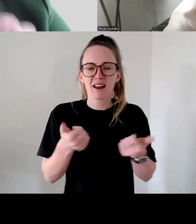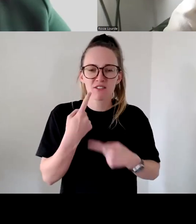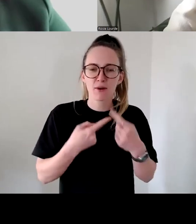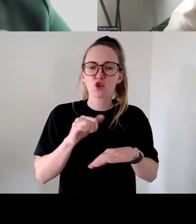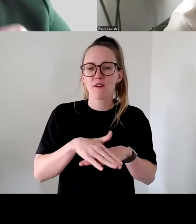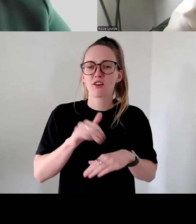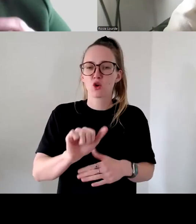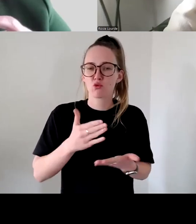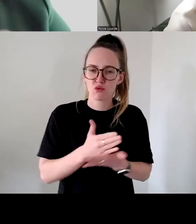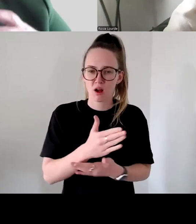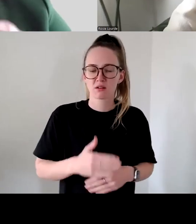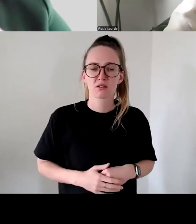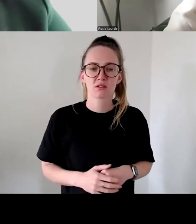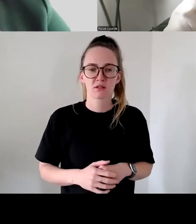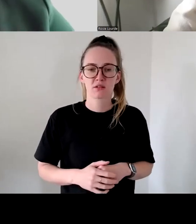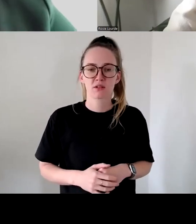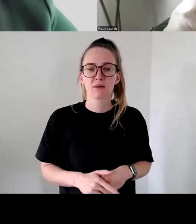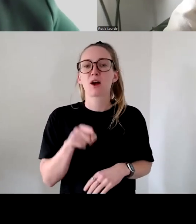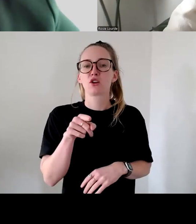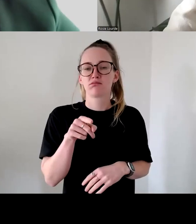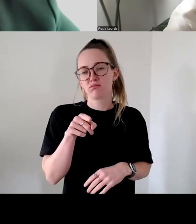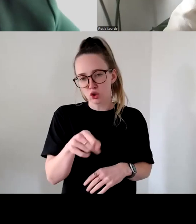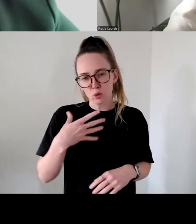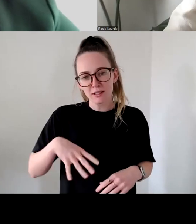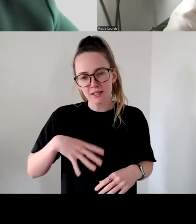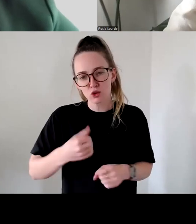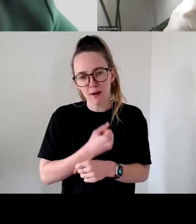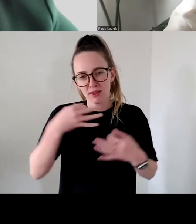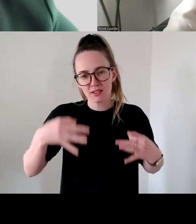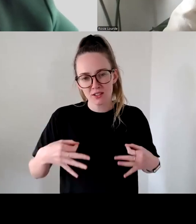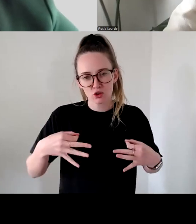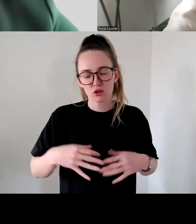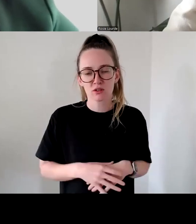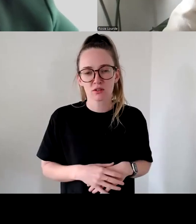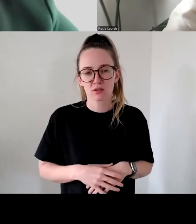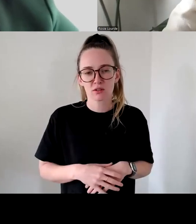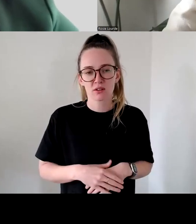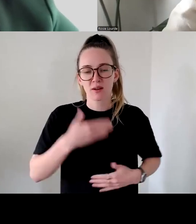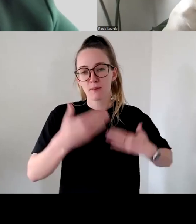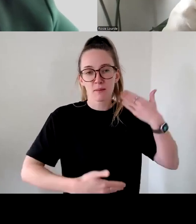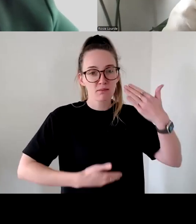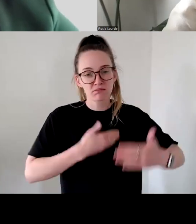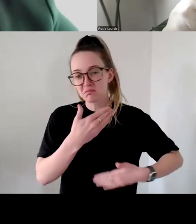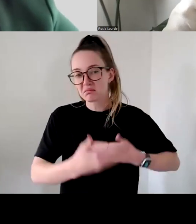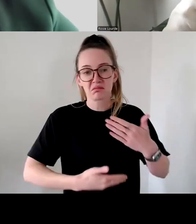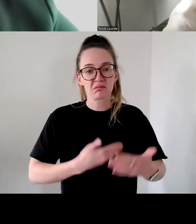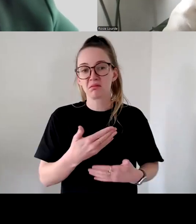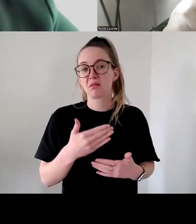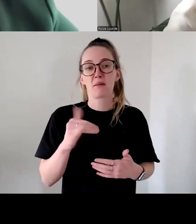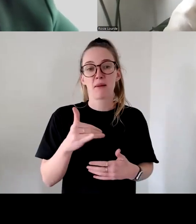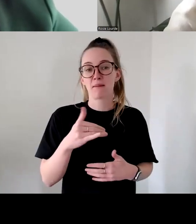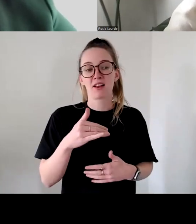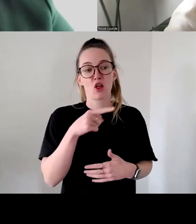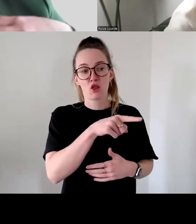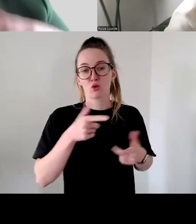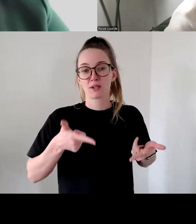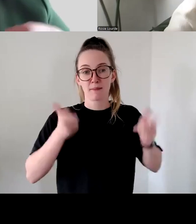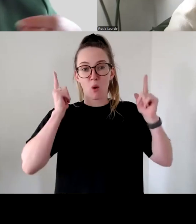You will need to make that decision over time, and it might be that those employers are looked